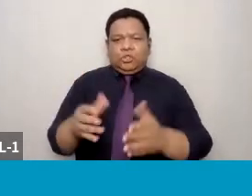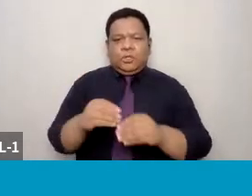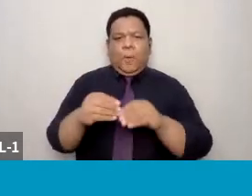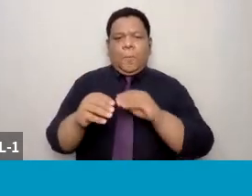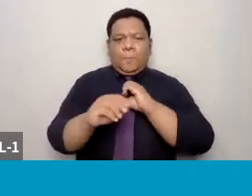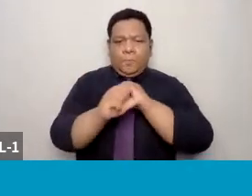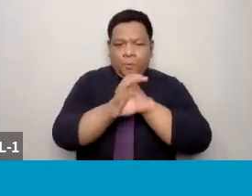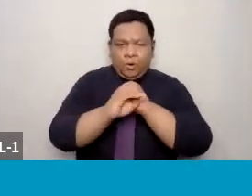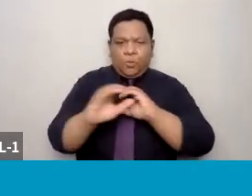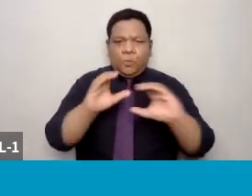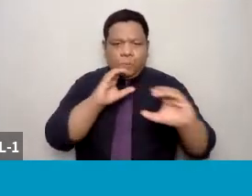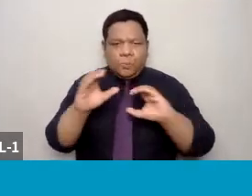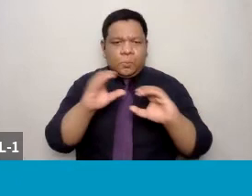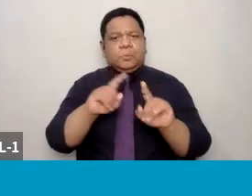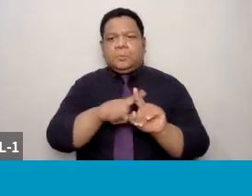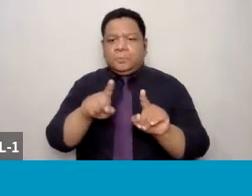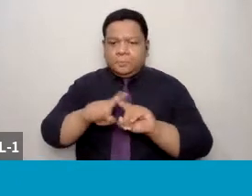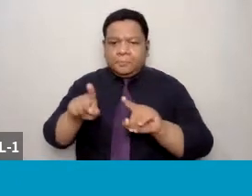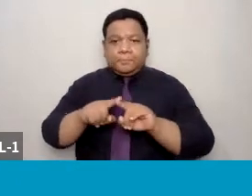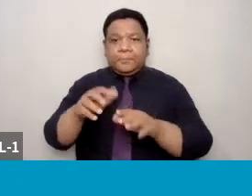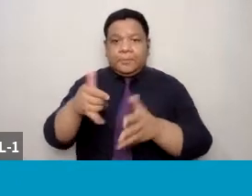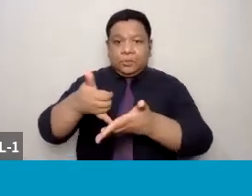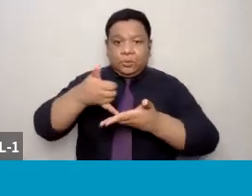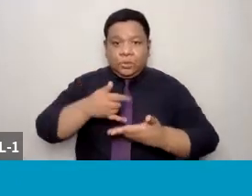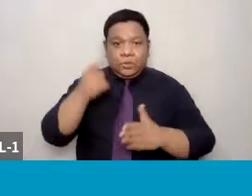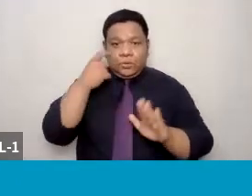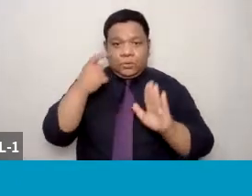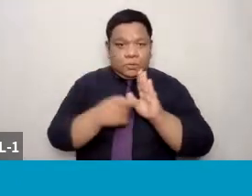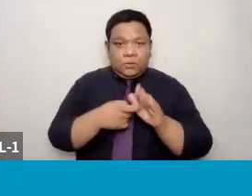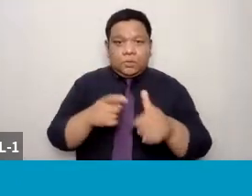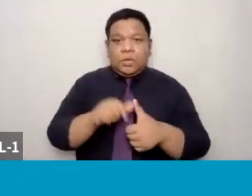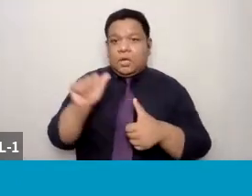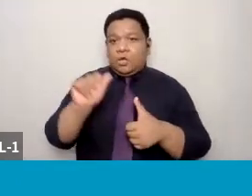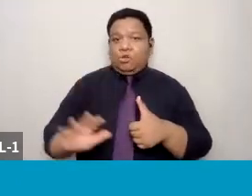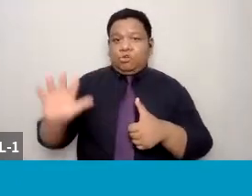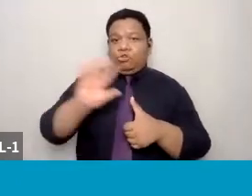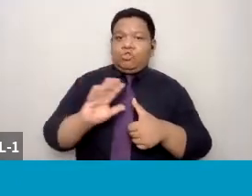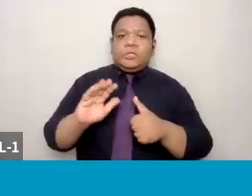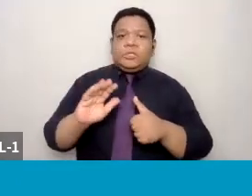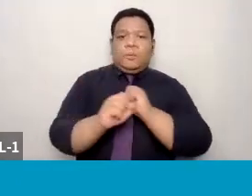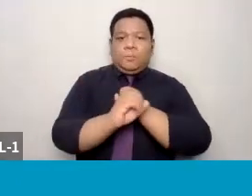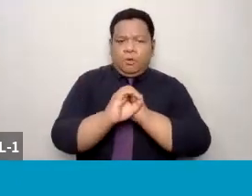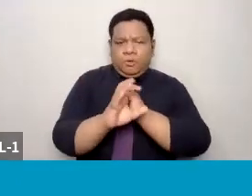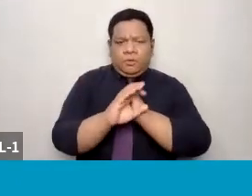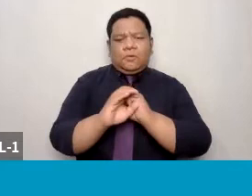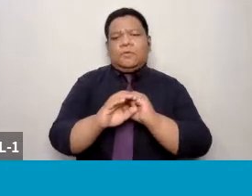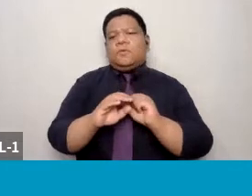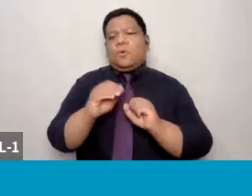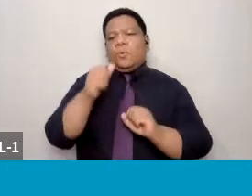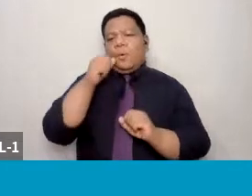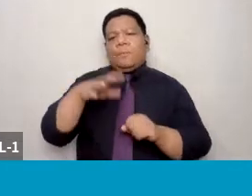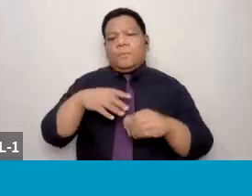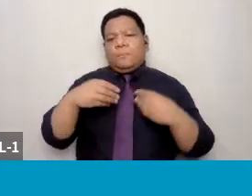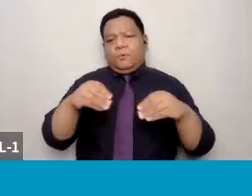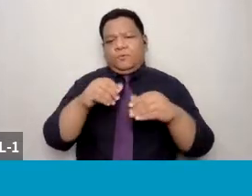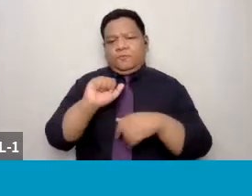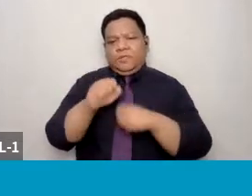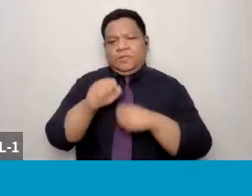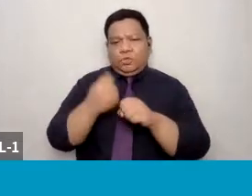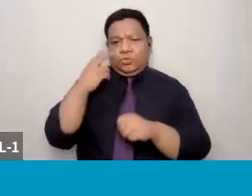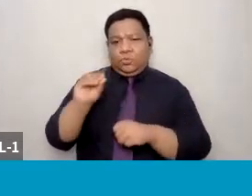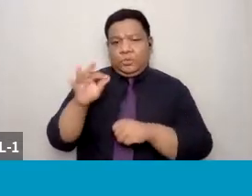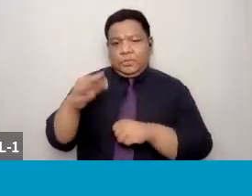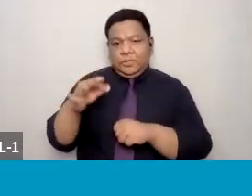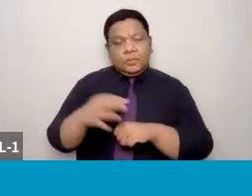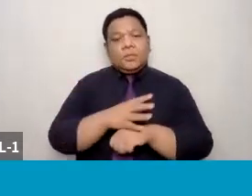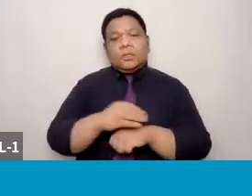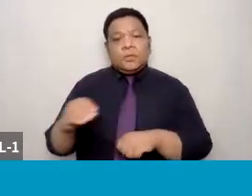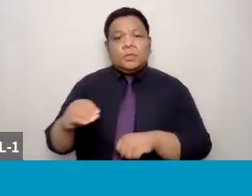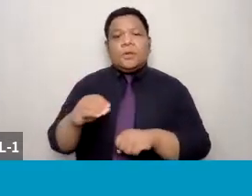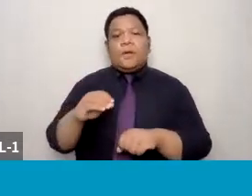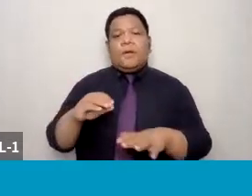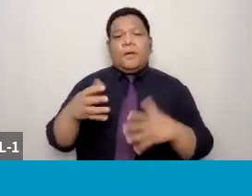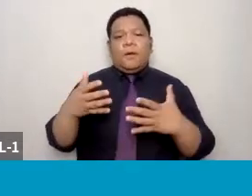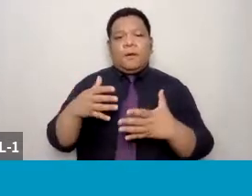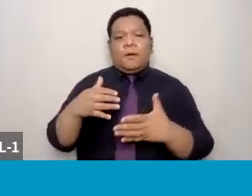Some of the recognitions she has received includes the Asia Marketing Federations Women Marketer of the Year in 2019 and Campaign Asia’s Women Leading Change Award in 2018.